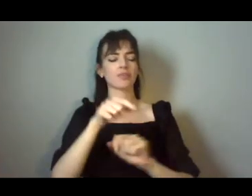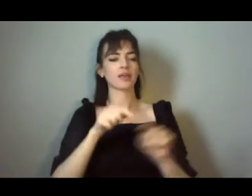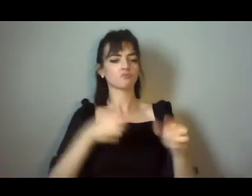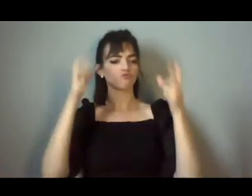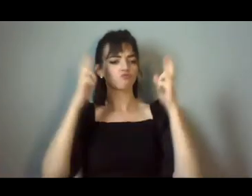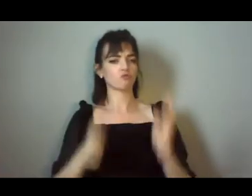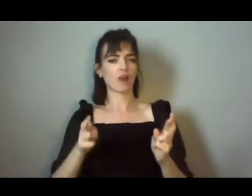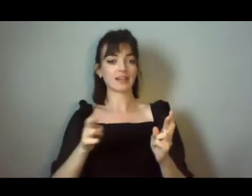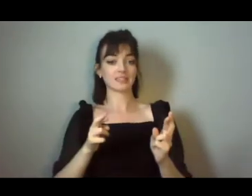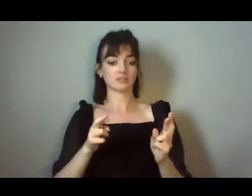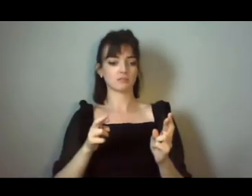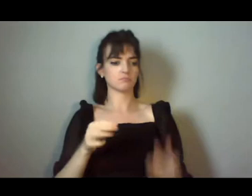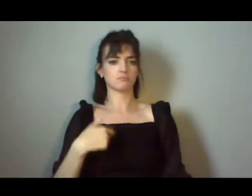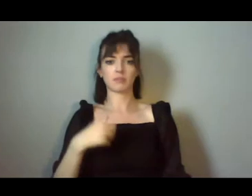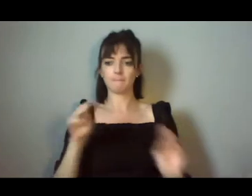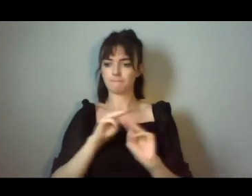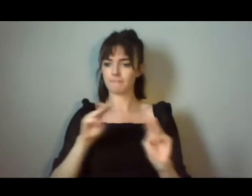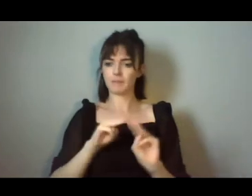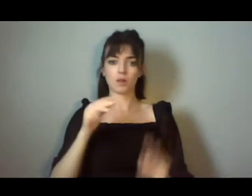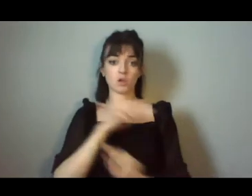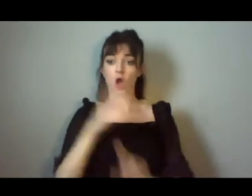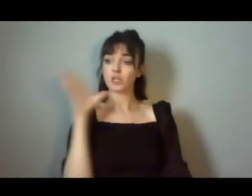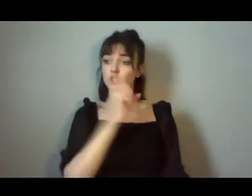assumed that you have lost capacity because you want to do something unwise, would be something